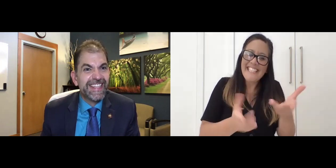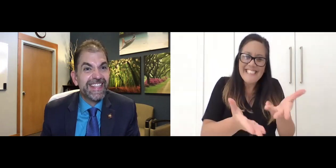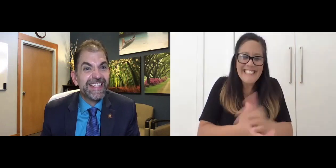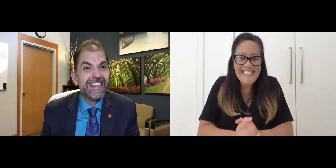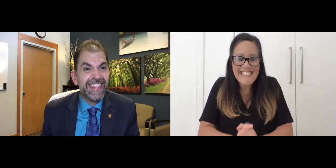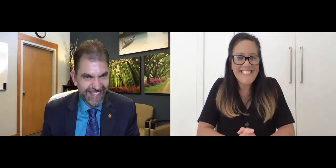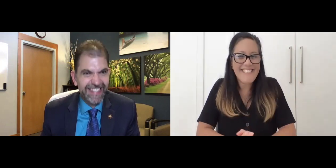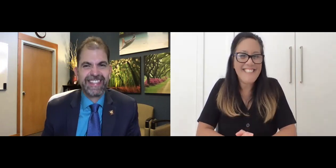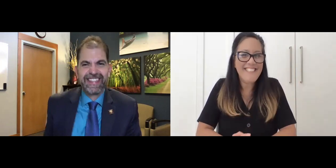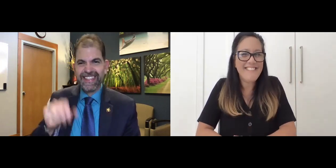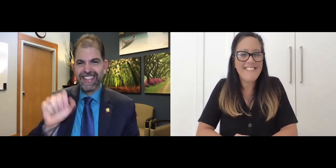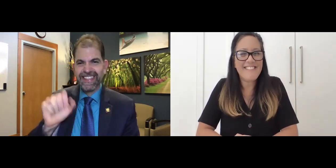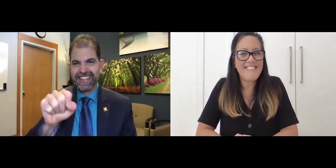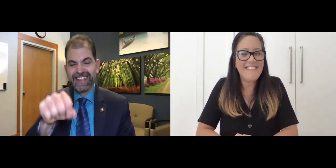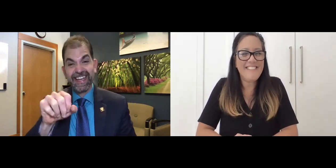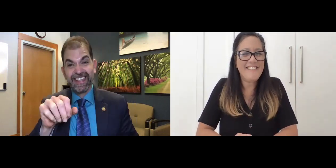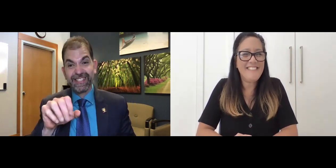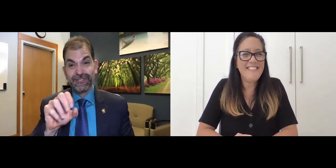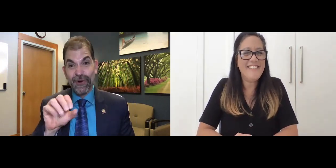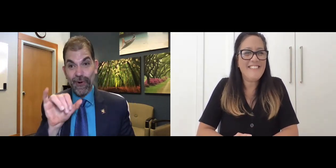Tell us about that group.